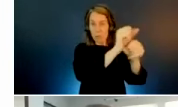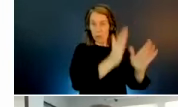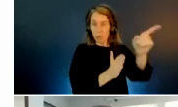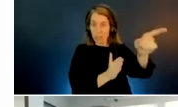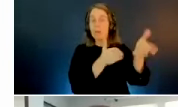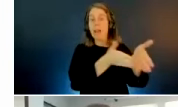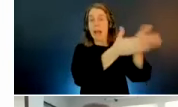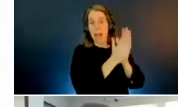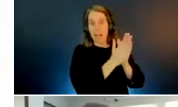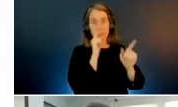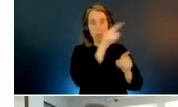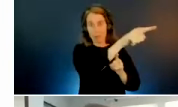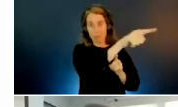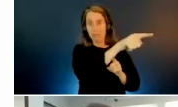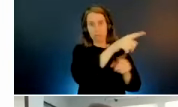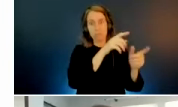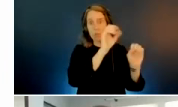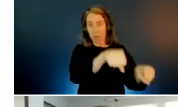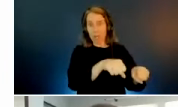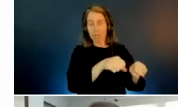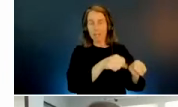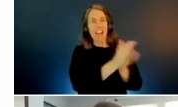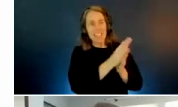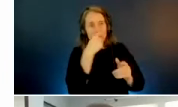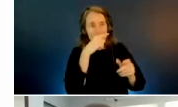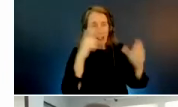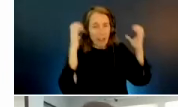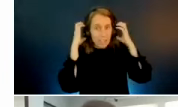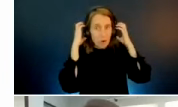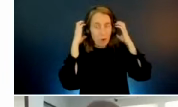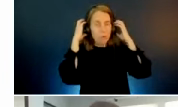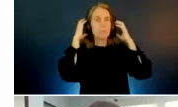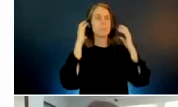you help me find the switch or something like that um can you assist me in in adjusting the